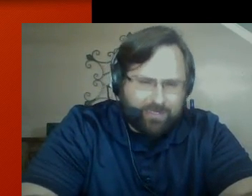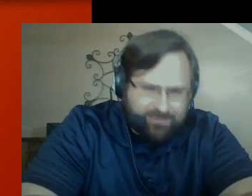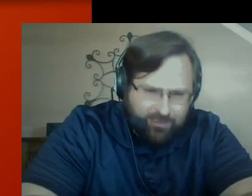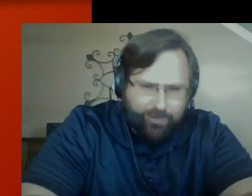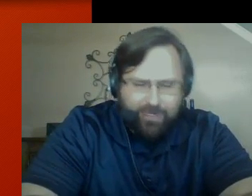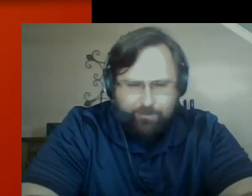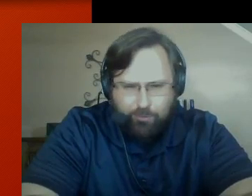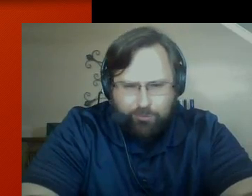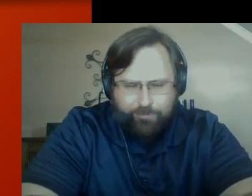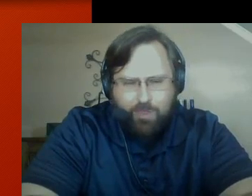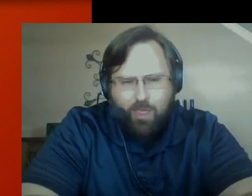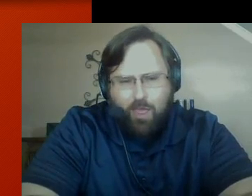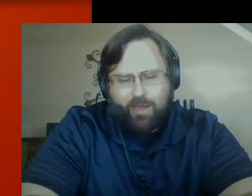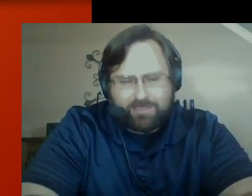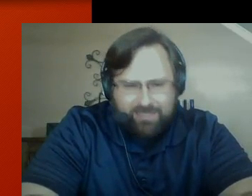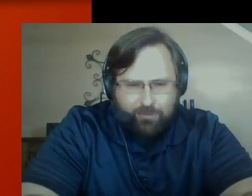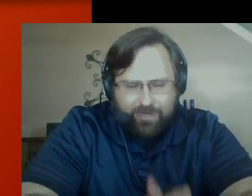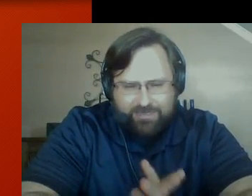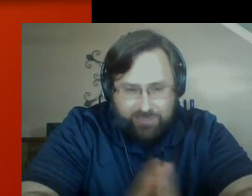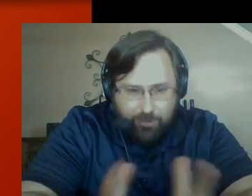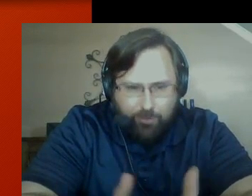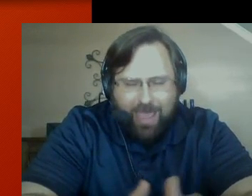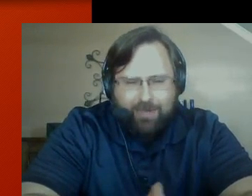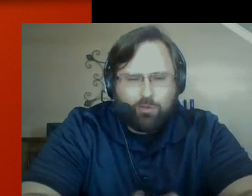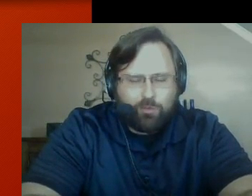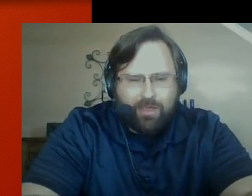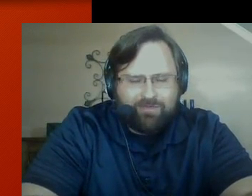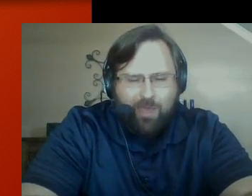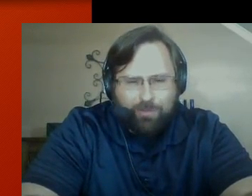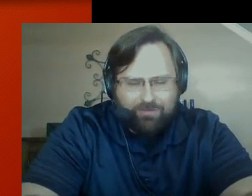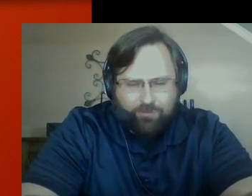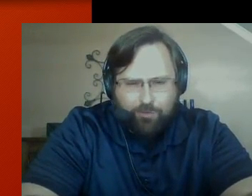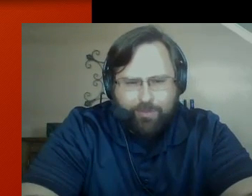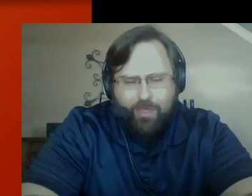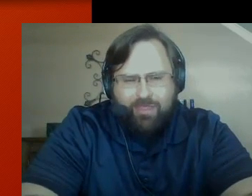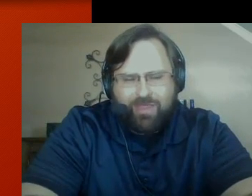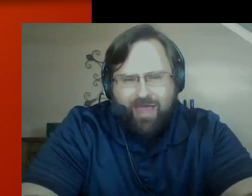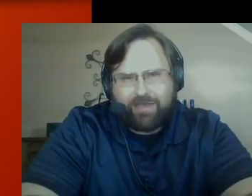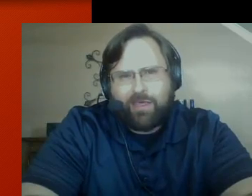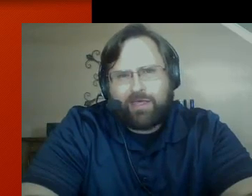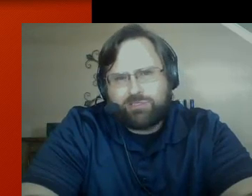auxiliary and a modal auxiliary is a general category of helping verb that is